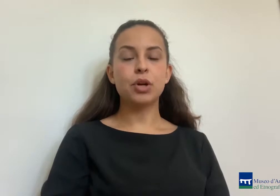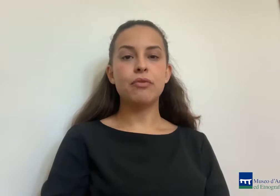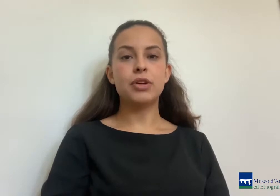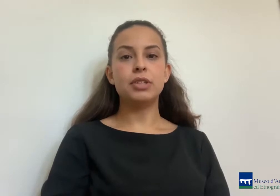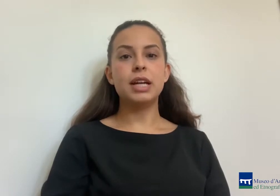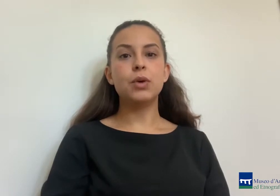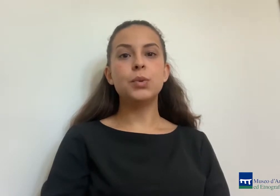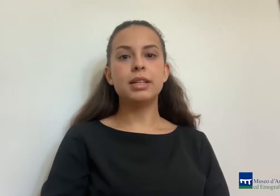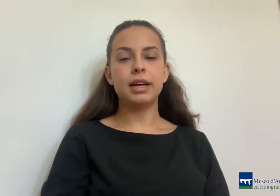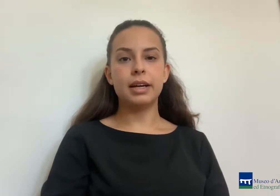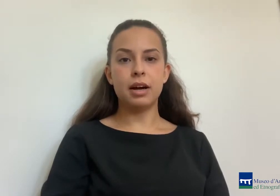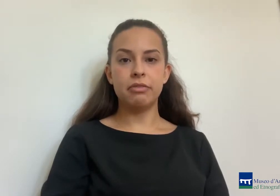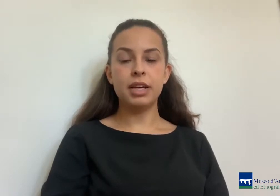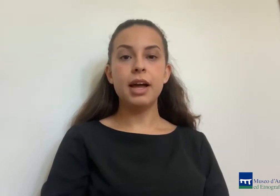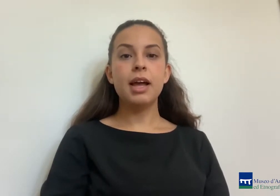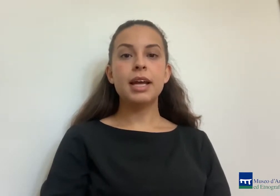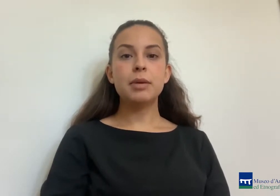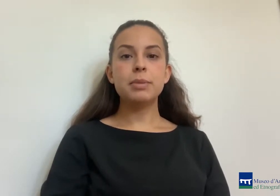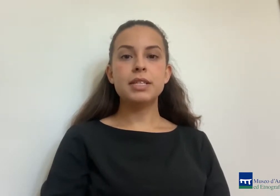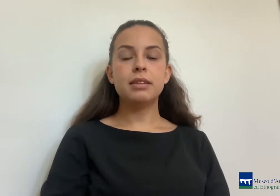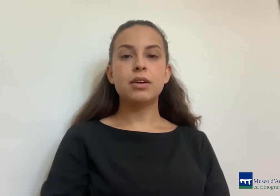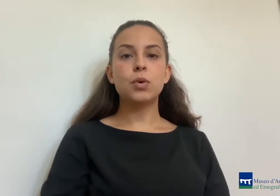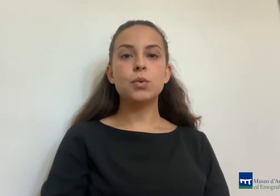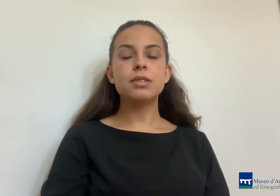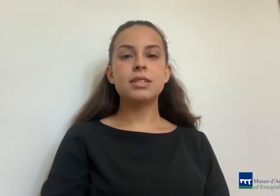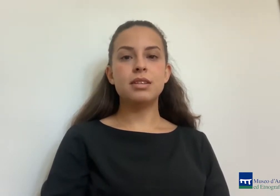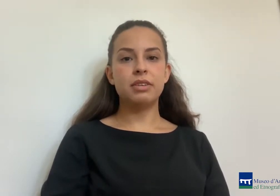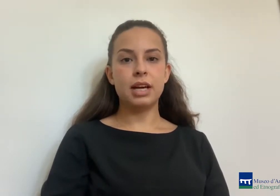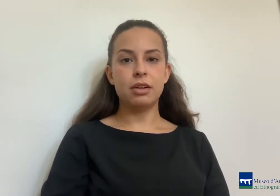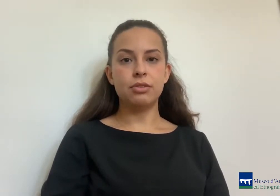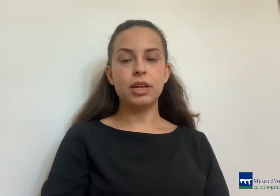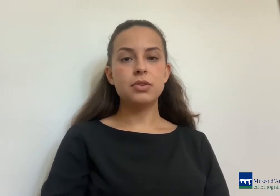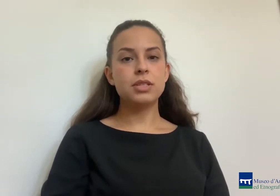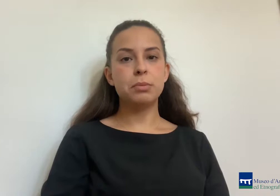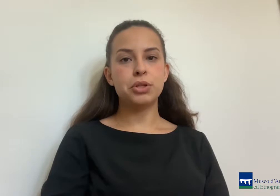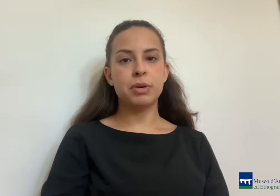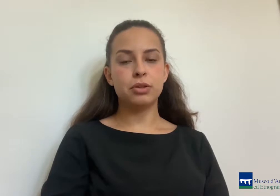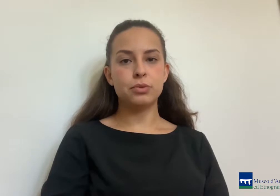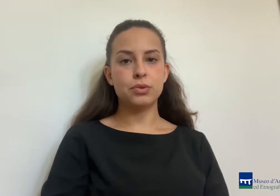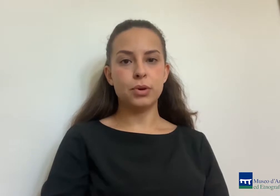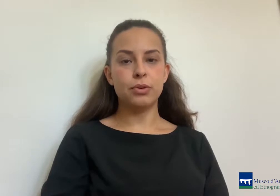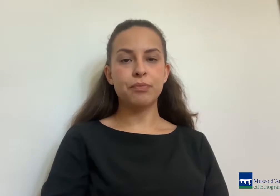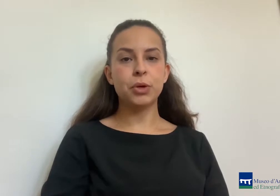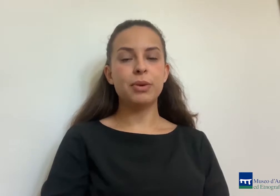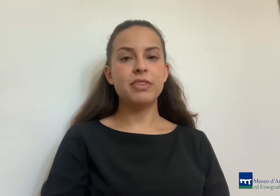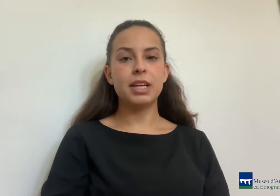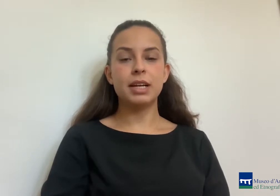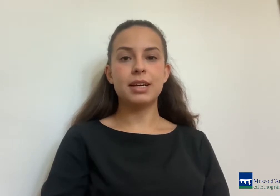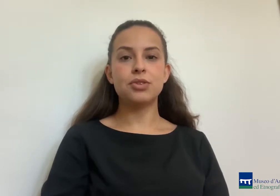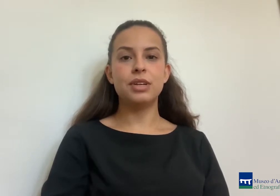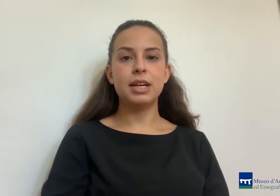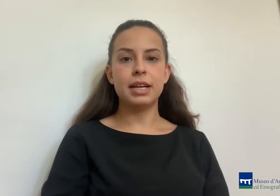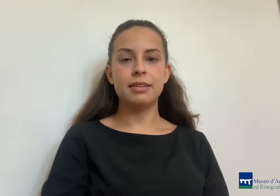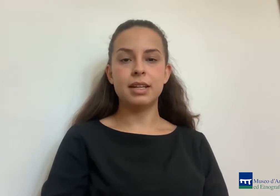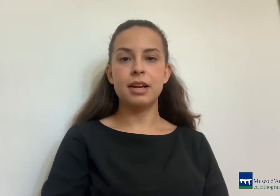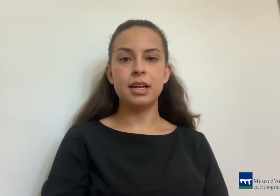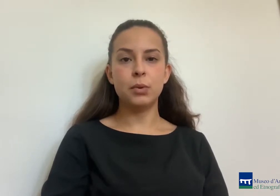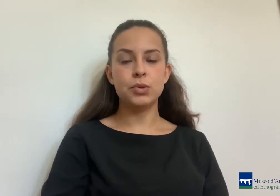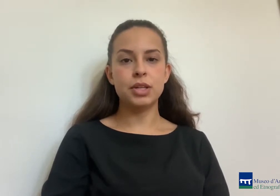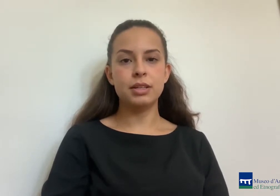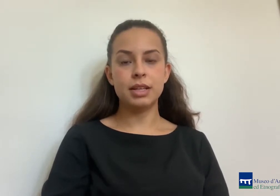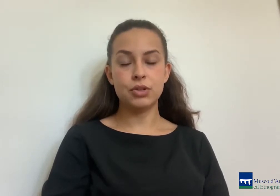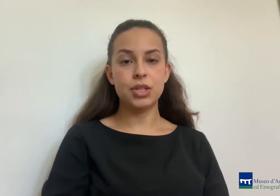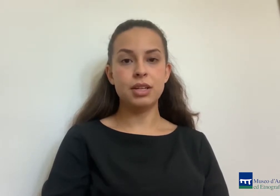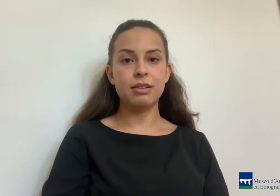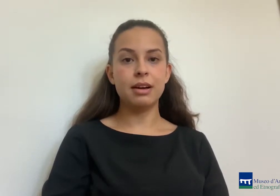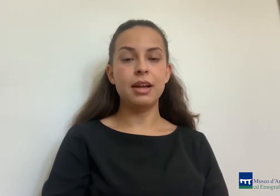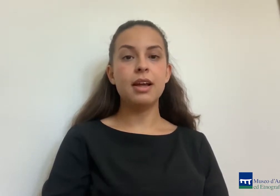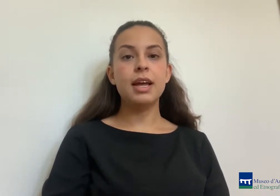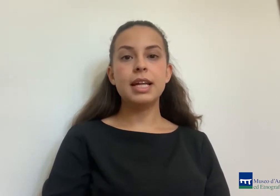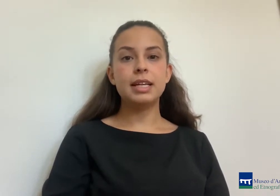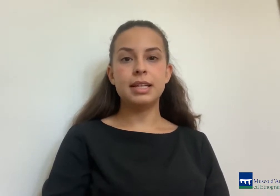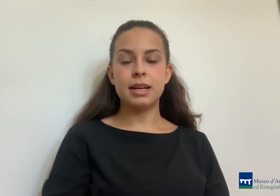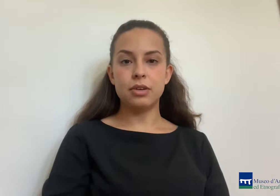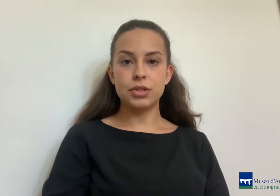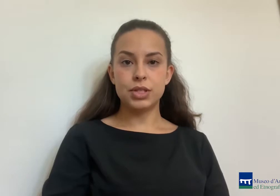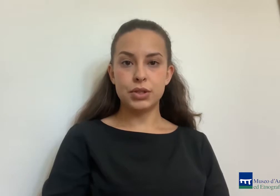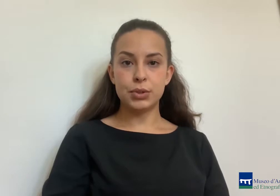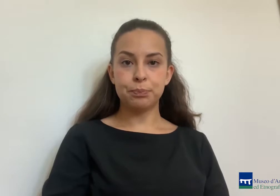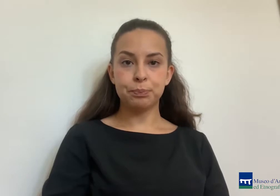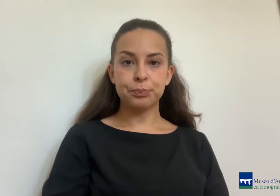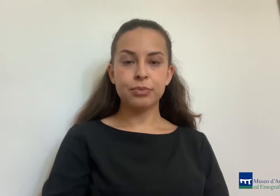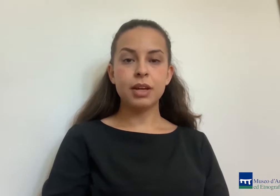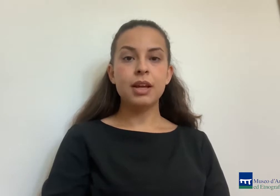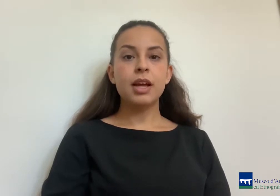That is, graphic units which represent a meaning, and not simply a sound, as is the case of letters of Western languages, such as Italian itself.